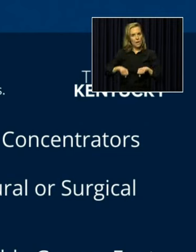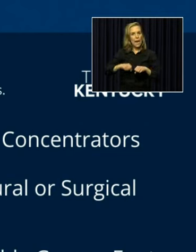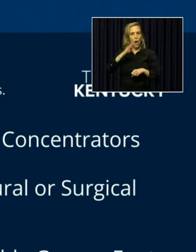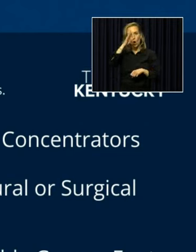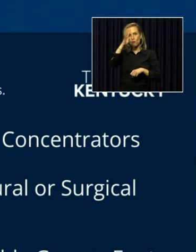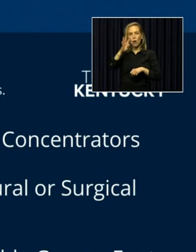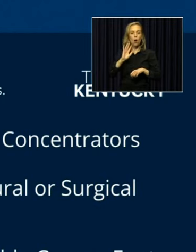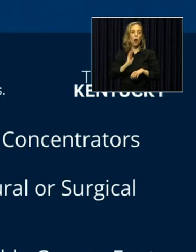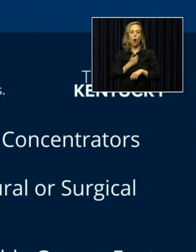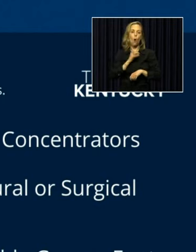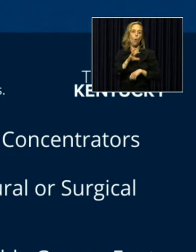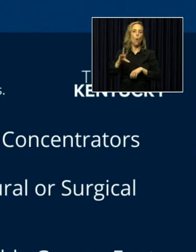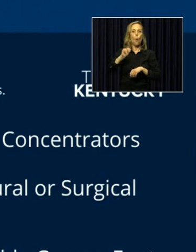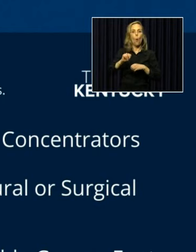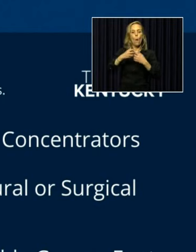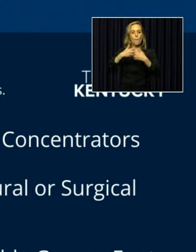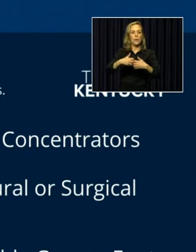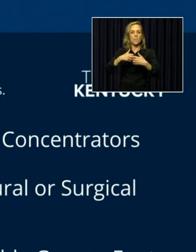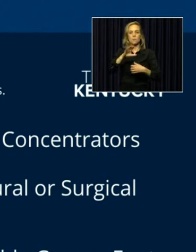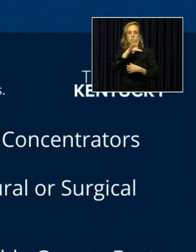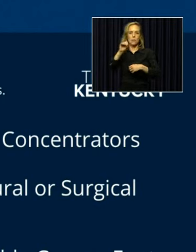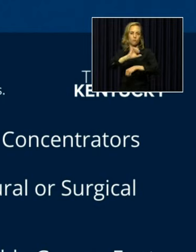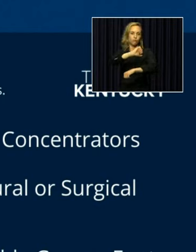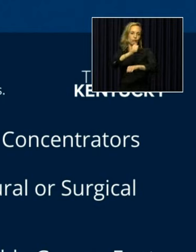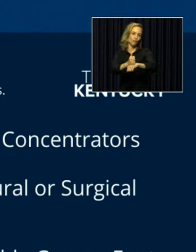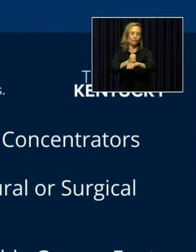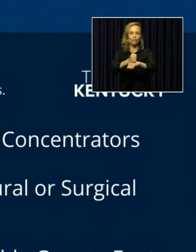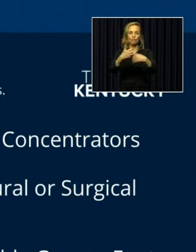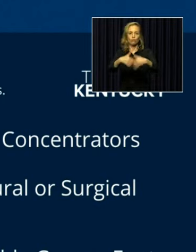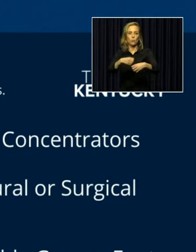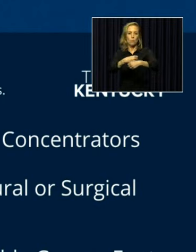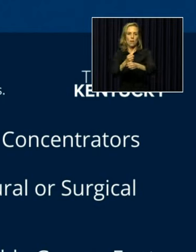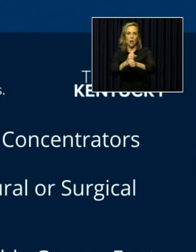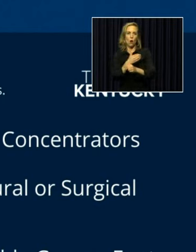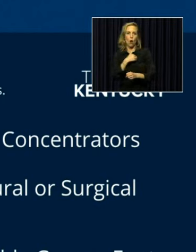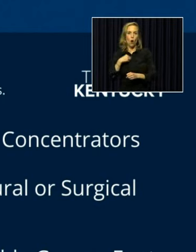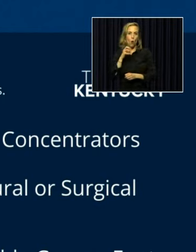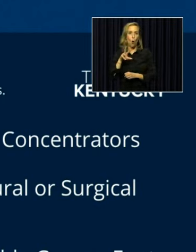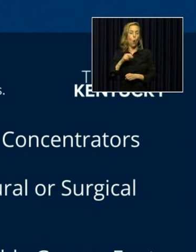SINGLE BIT THAT WE CAN GET IN AND THAT WE CAN CREATE IS GOING